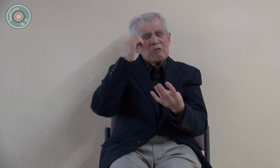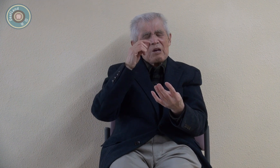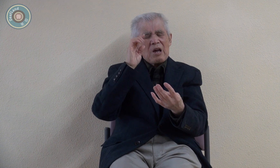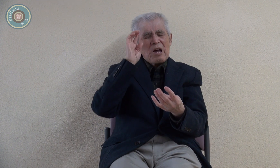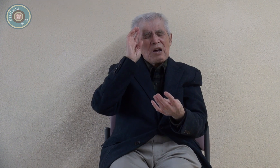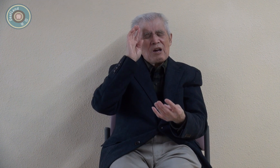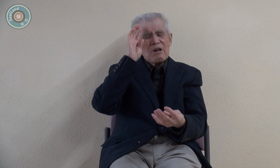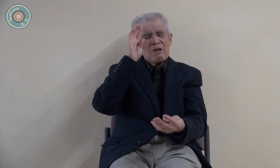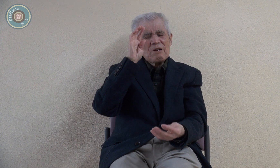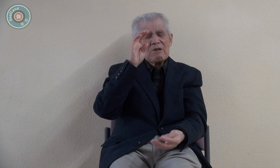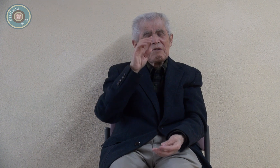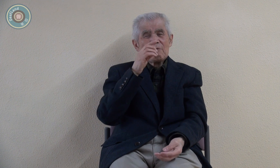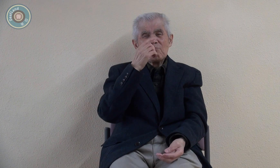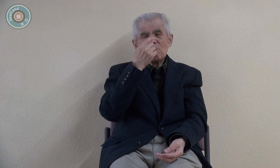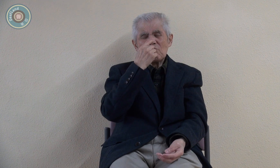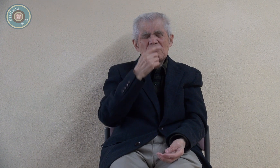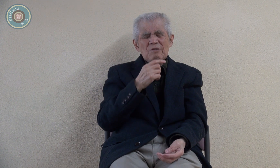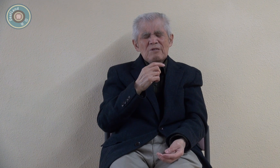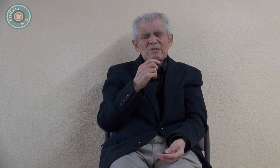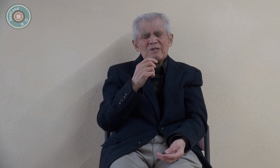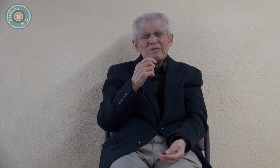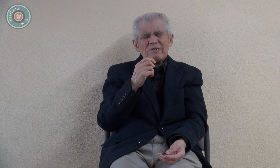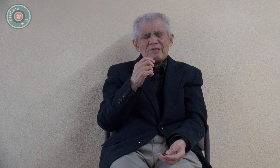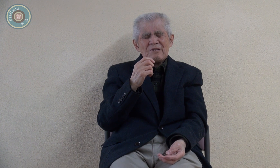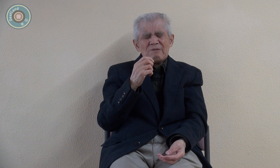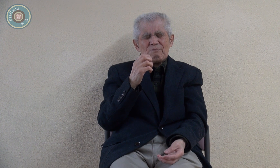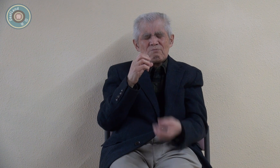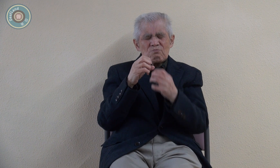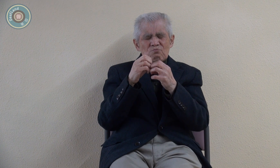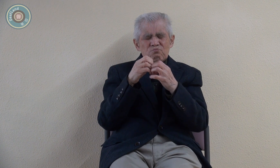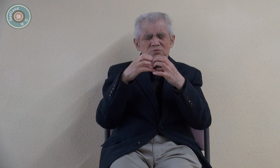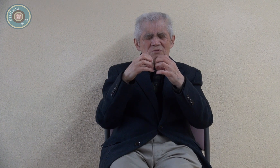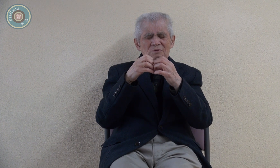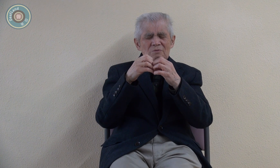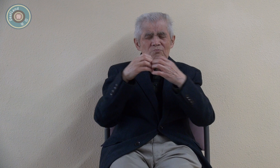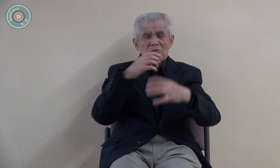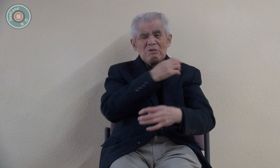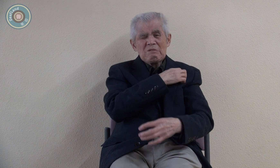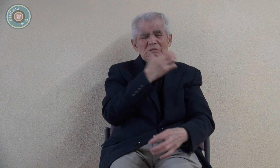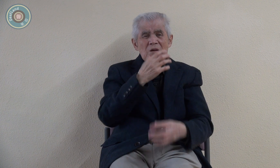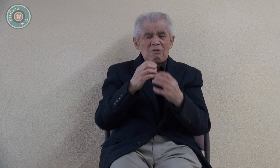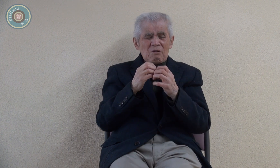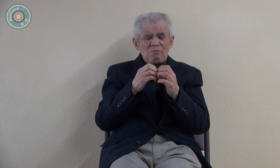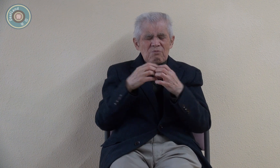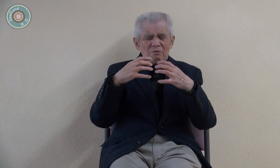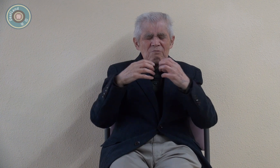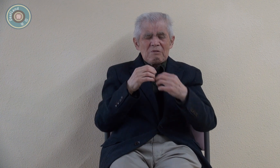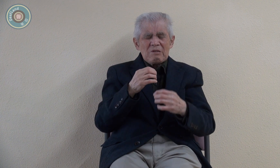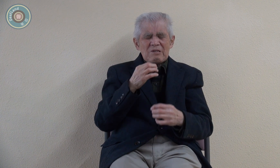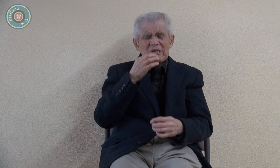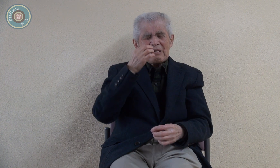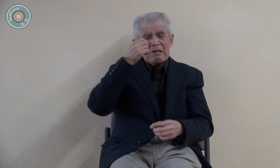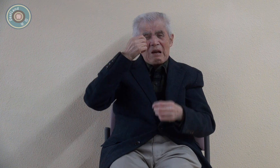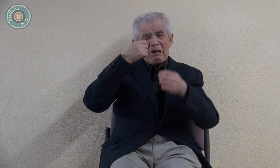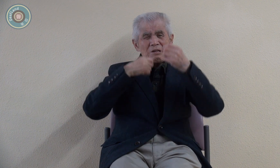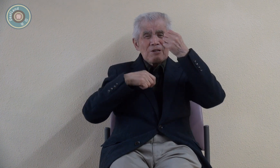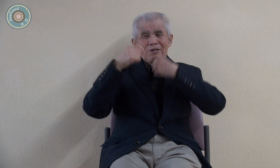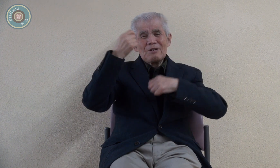After a while the injury on my shoulder began to throb I couldn’t take it anymore I kept moaning in pain